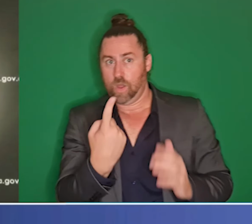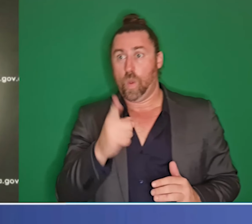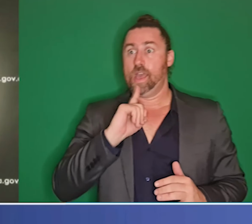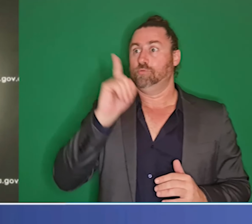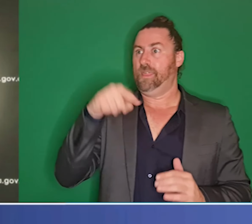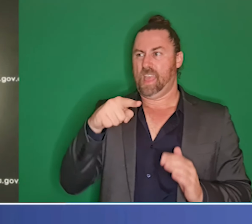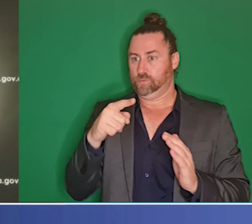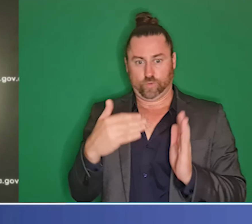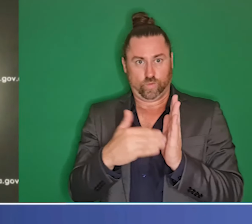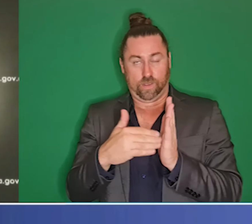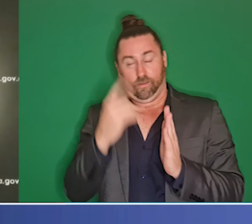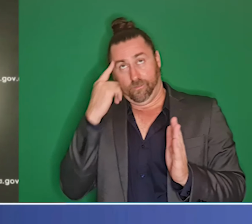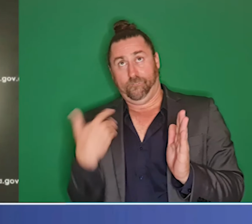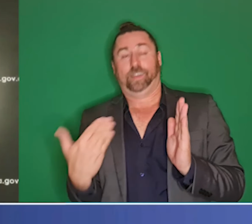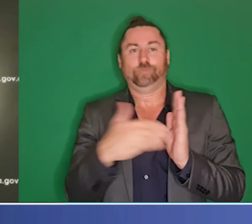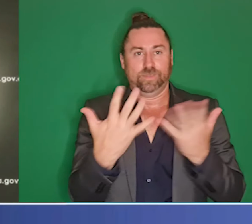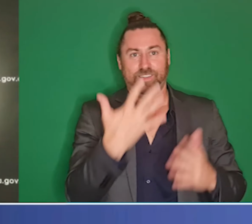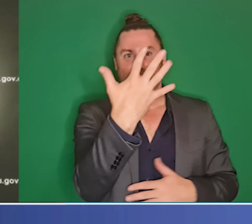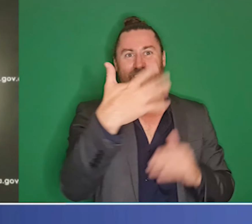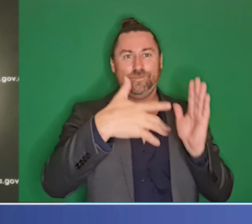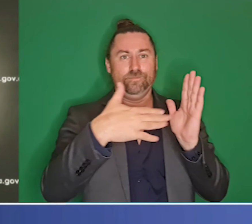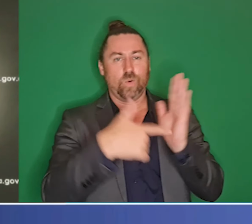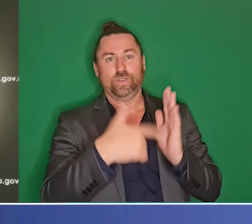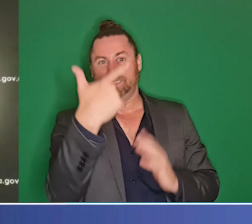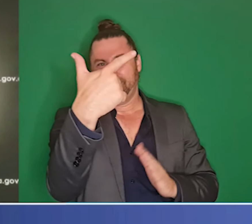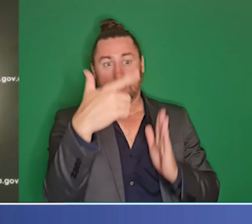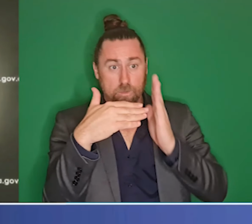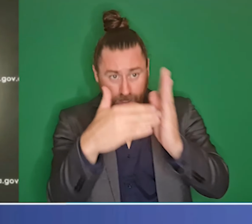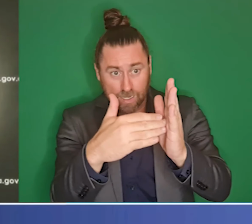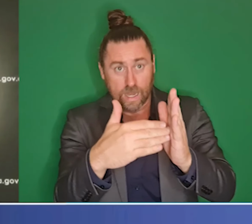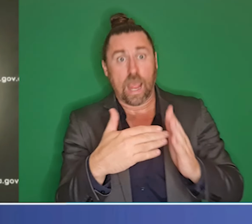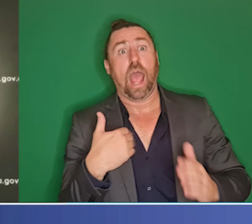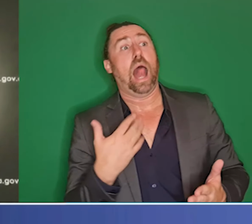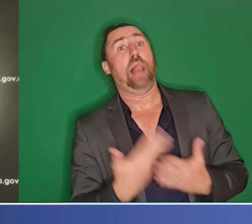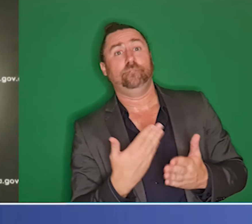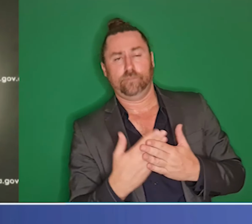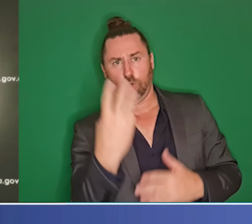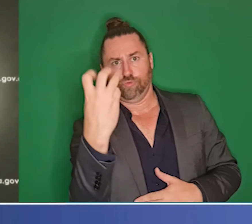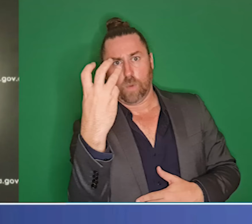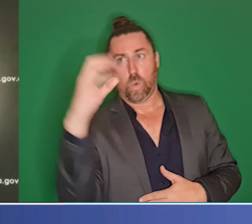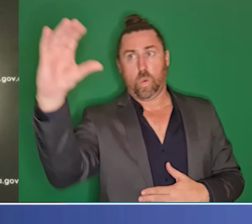which will take it to 5.7 million, and a further 3 million to come. So, out of those 10 million units,